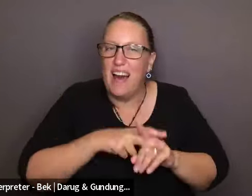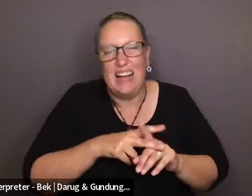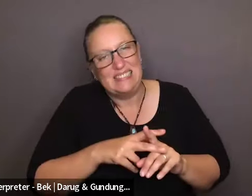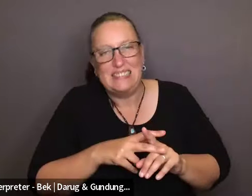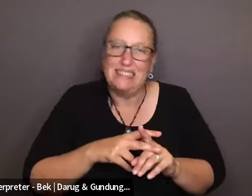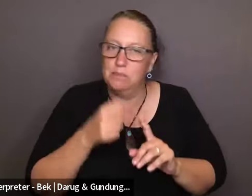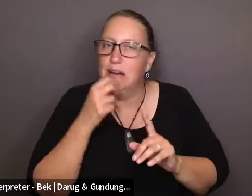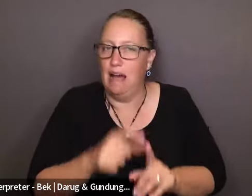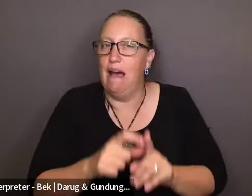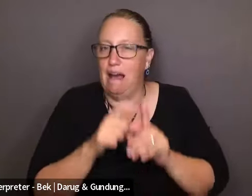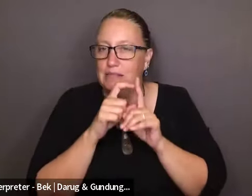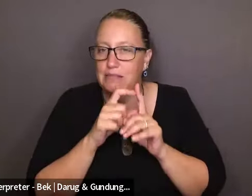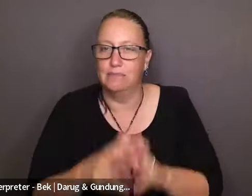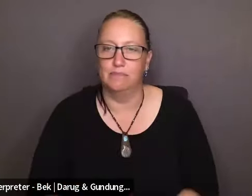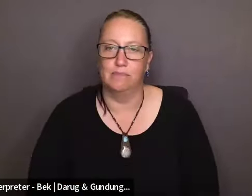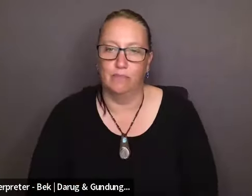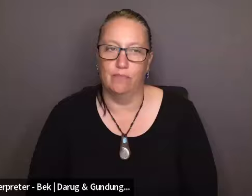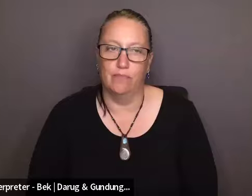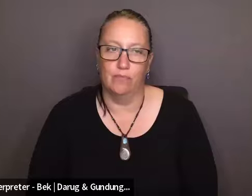outside of your particular cohort that you're working